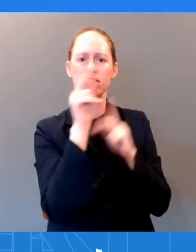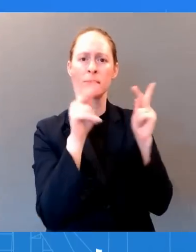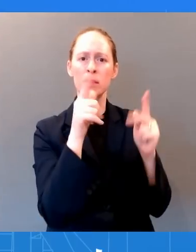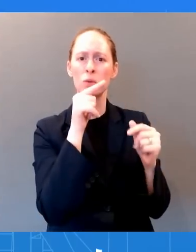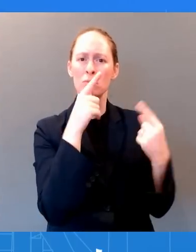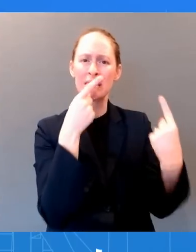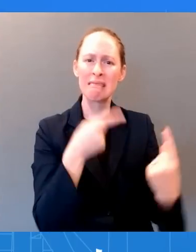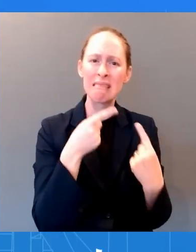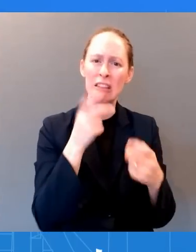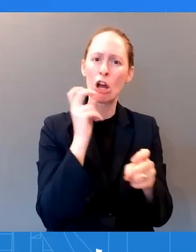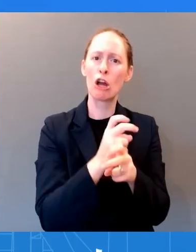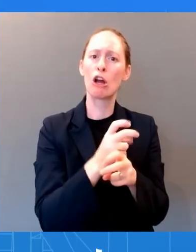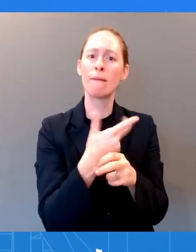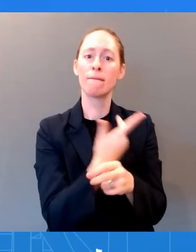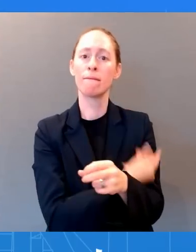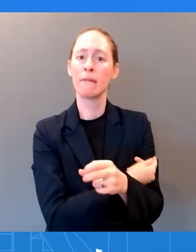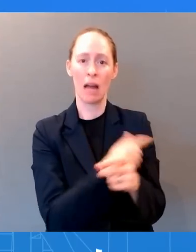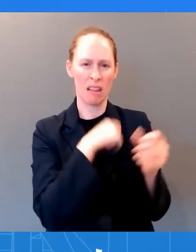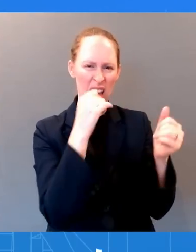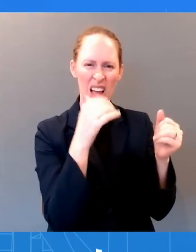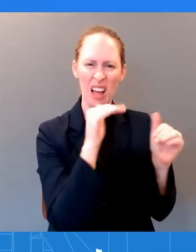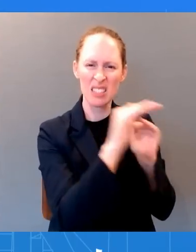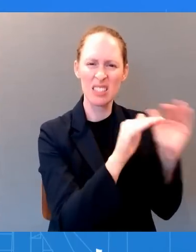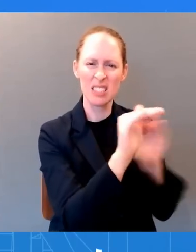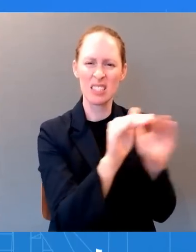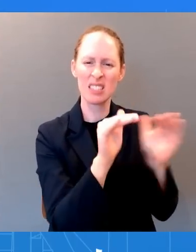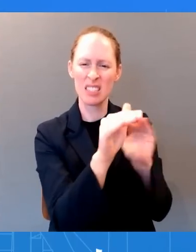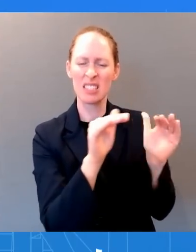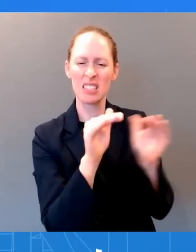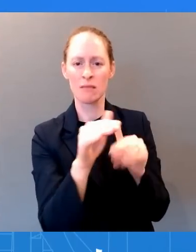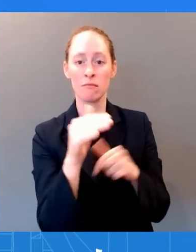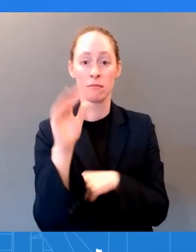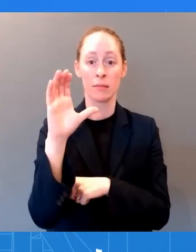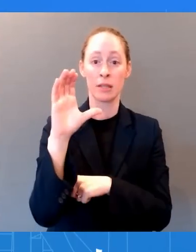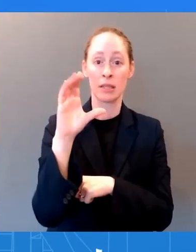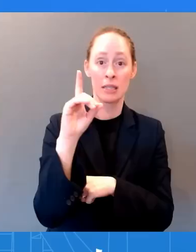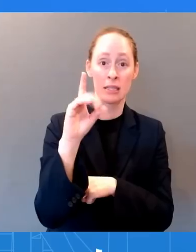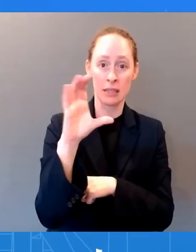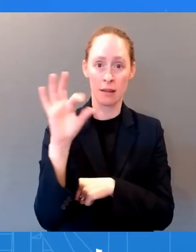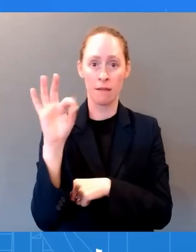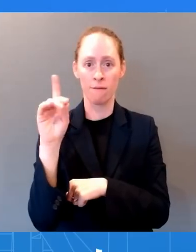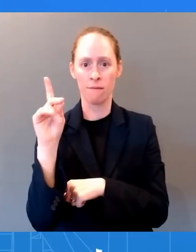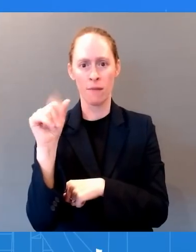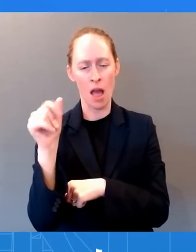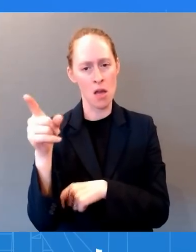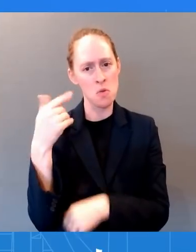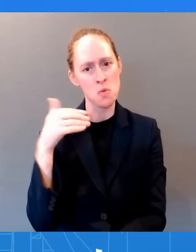But yes, we had to make some tough decisions to make sure that we're able to do this fall campaign